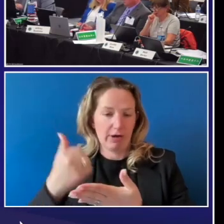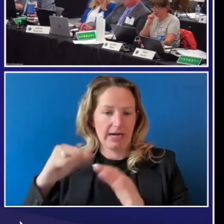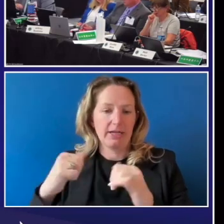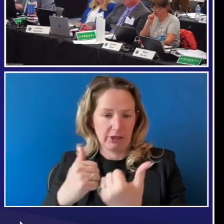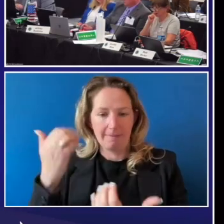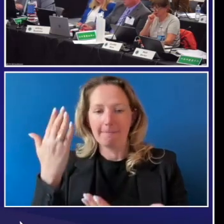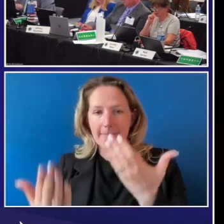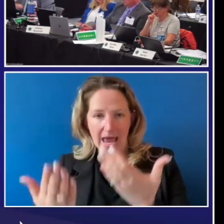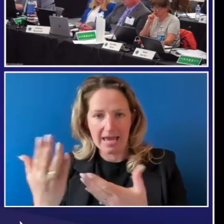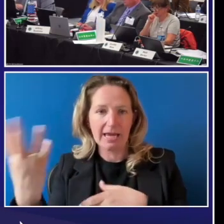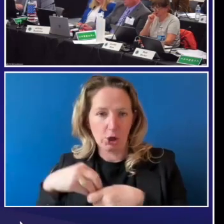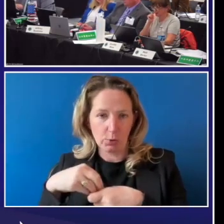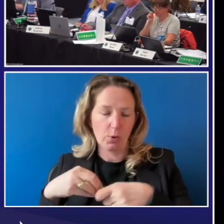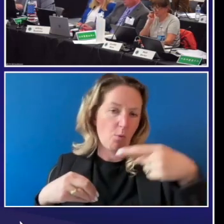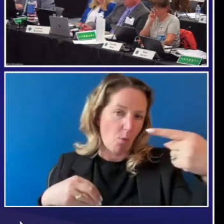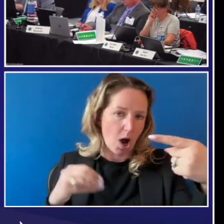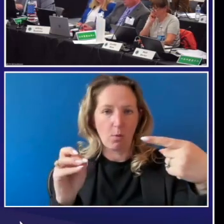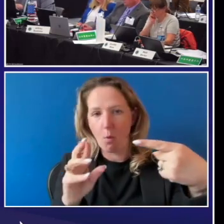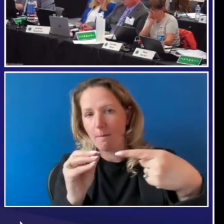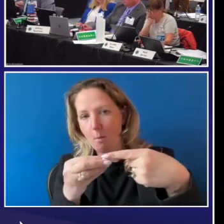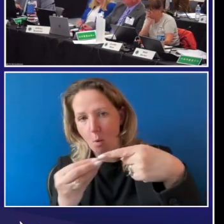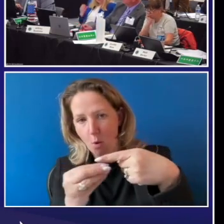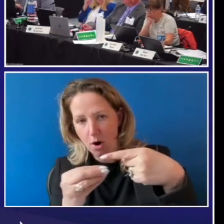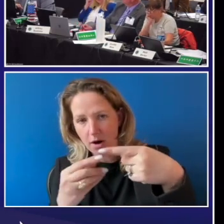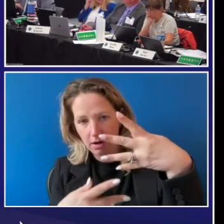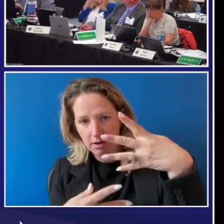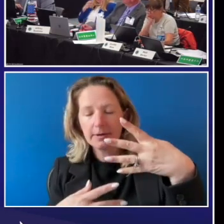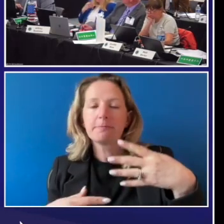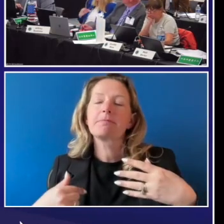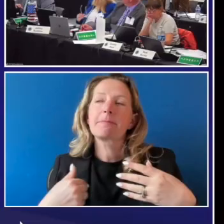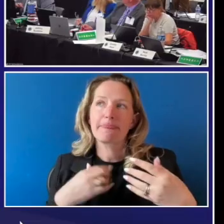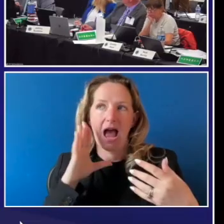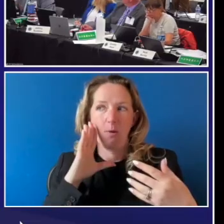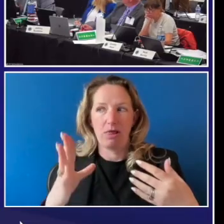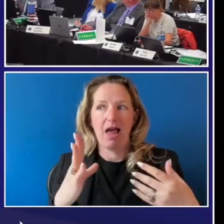Um, I'd really like to see that, say, must include the following.